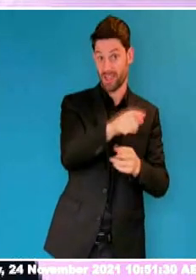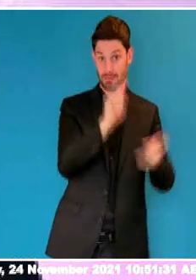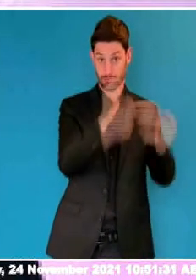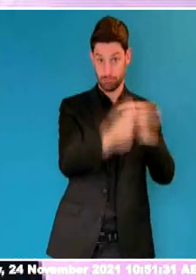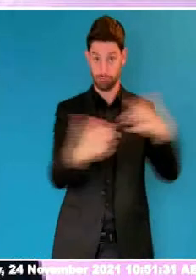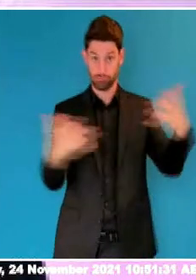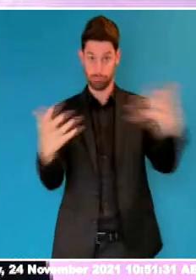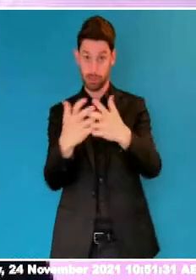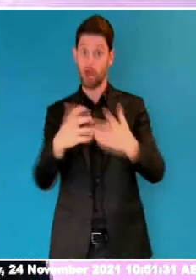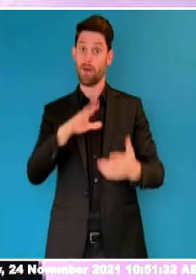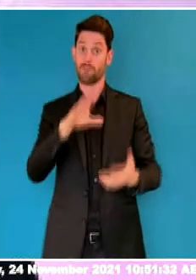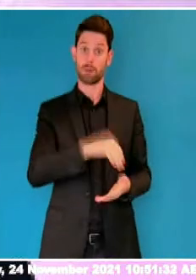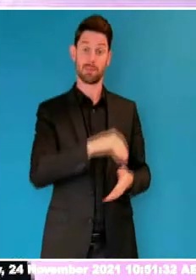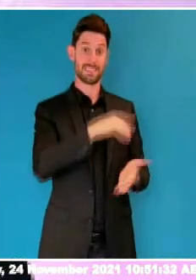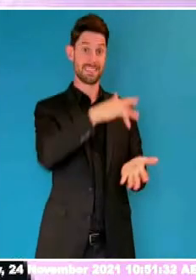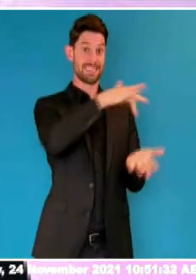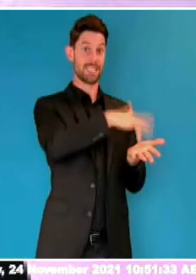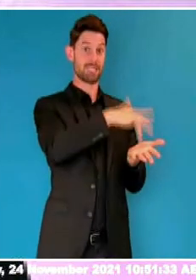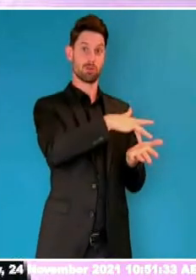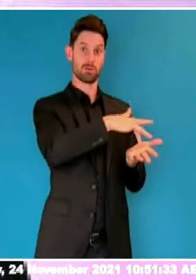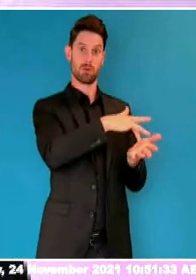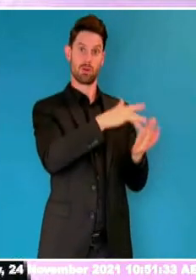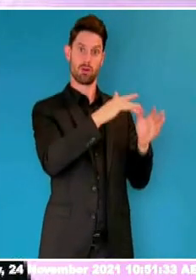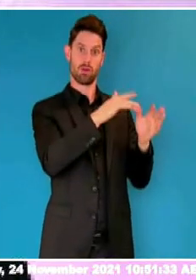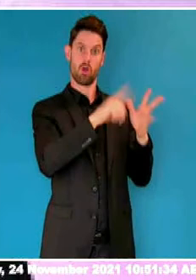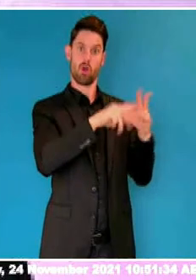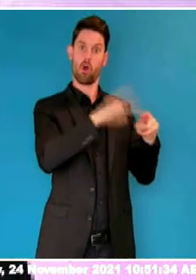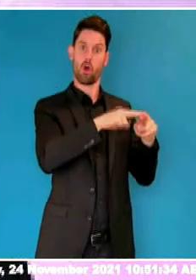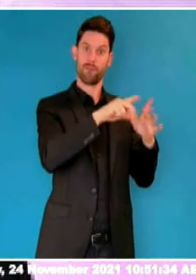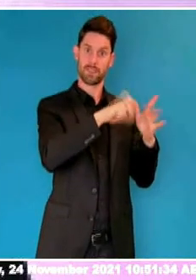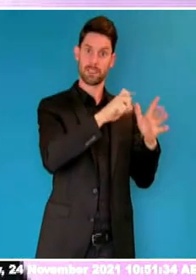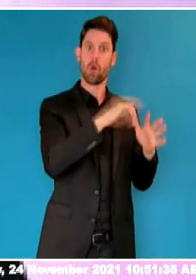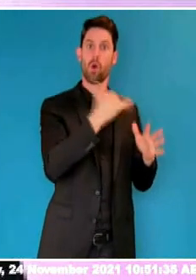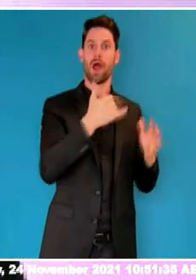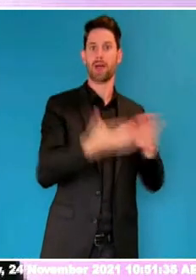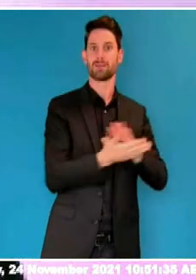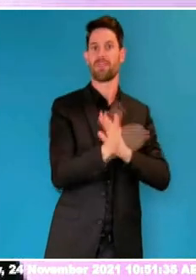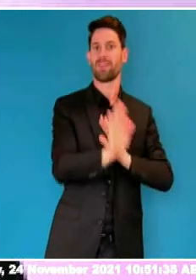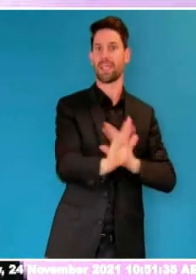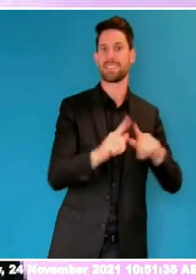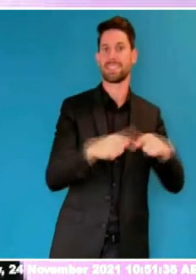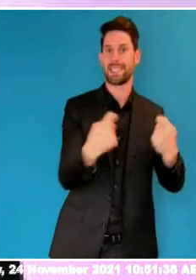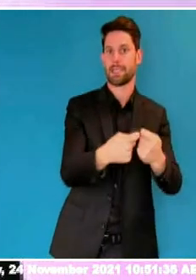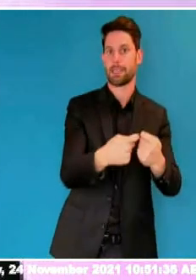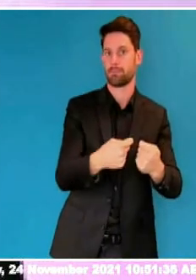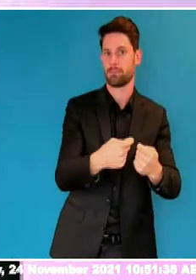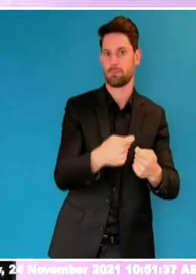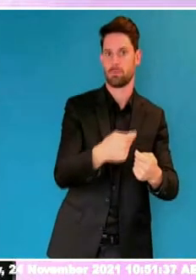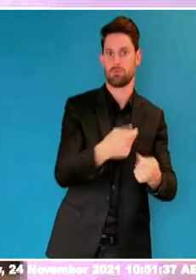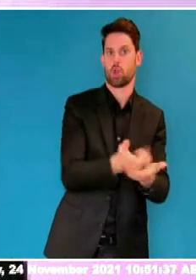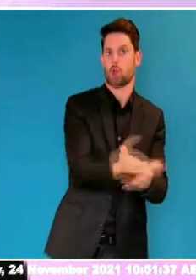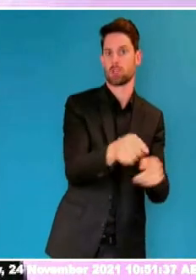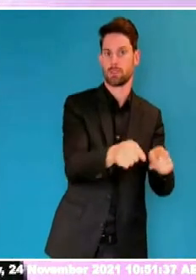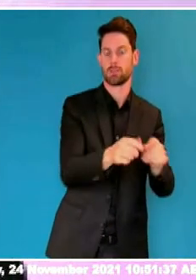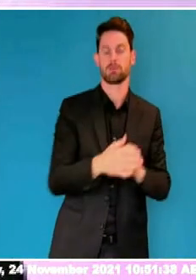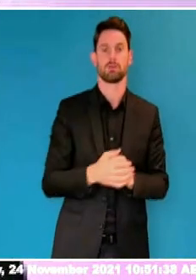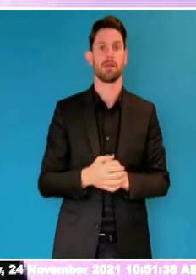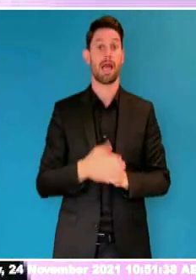through the work area where the person is employed? It's paid internally through the Health and Safety team.